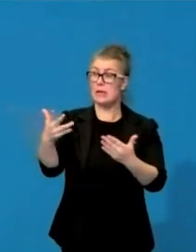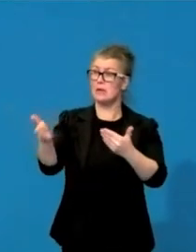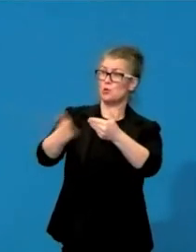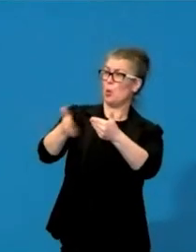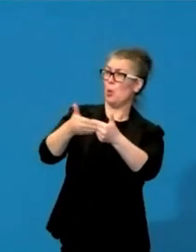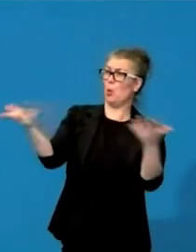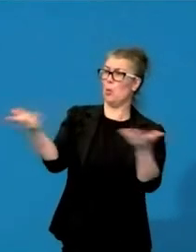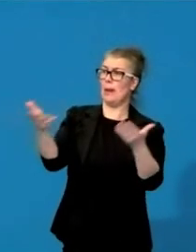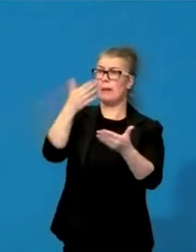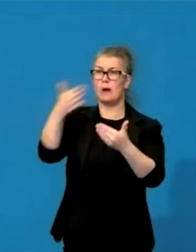and, you know.